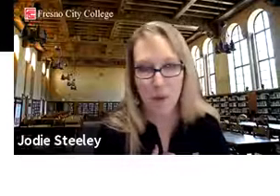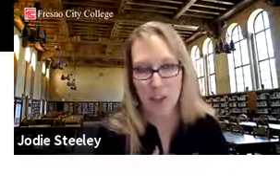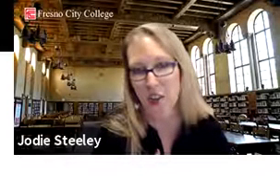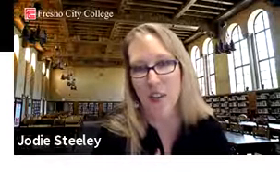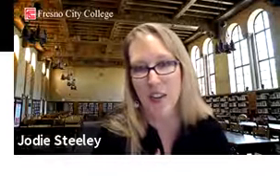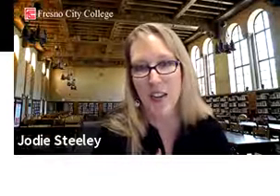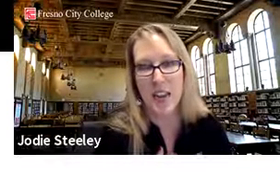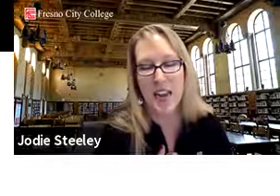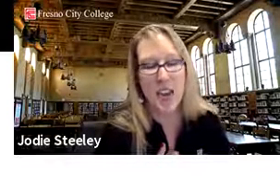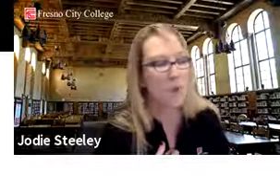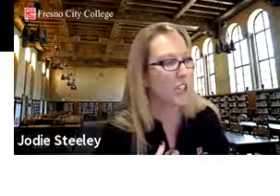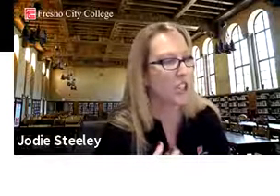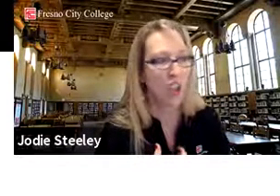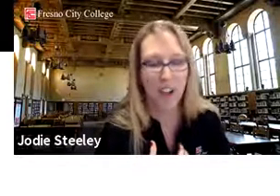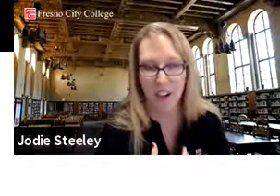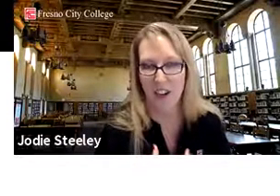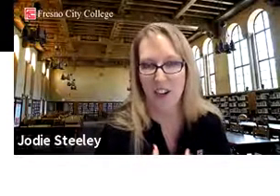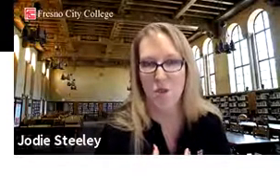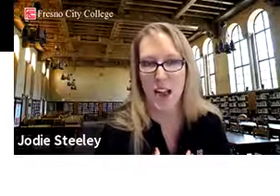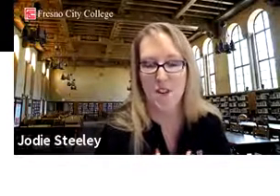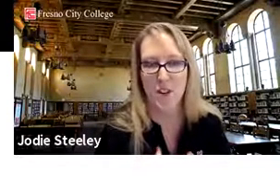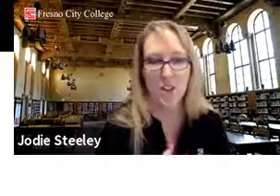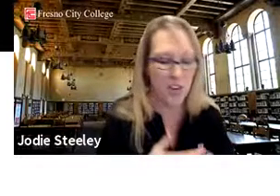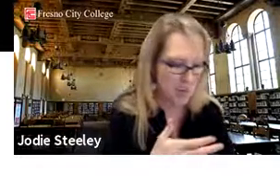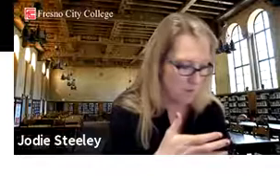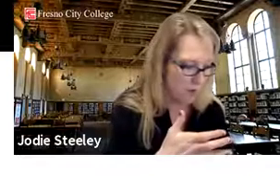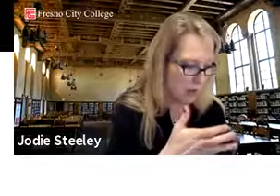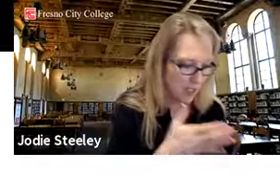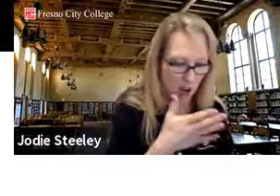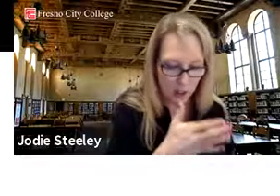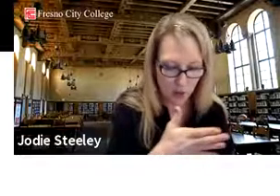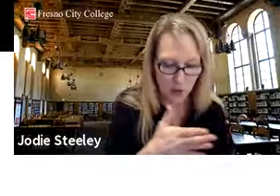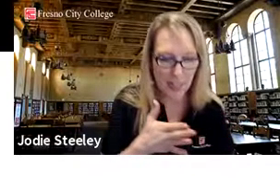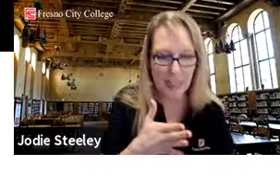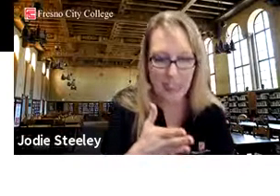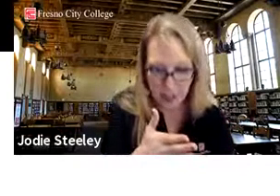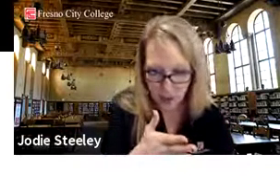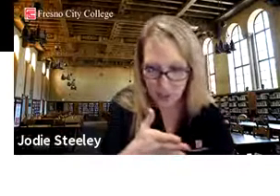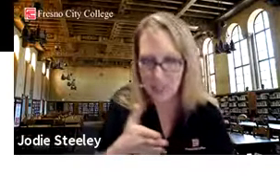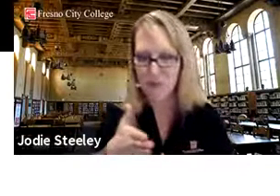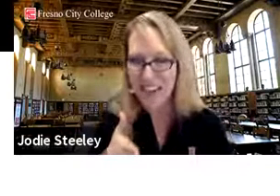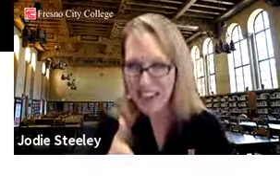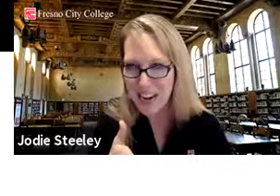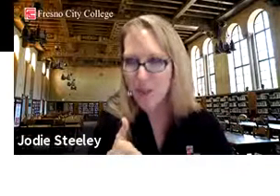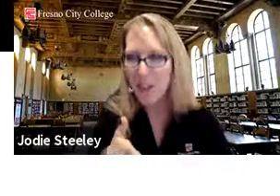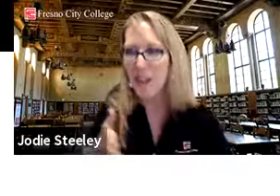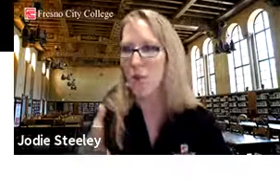go by Jody. And I would just shutter whenever, when I was in college, when I could tell they were getting to my name. And they